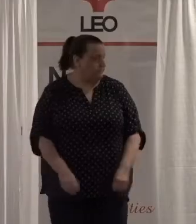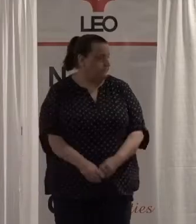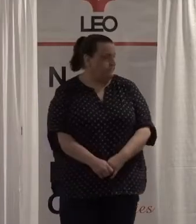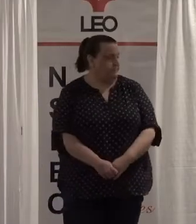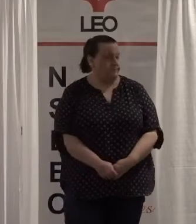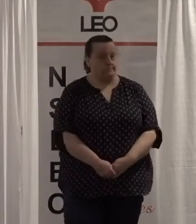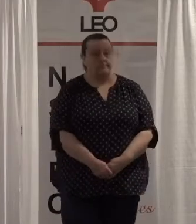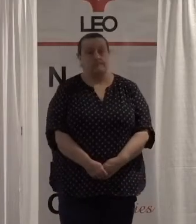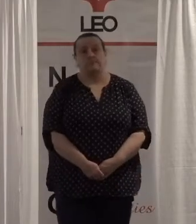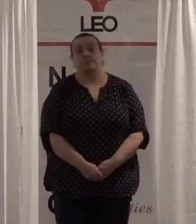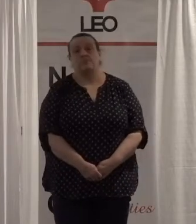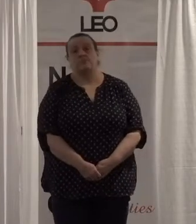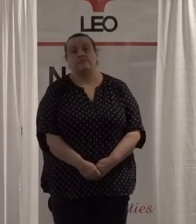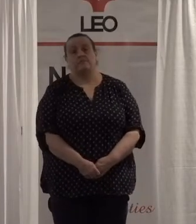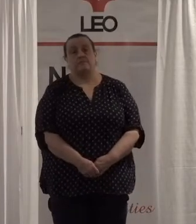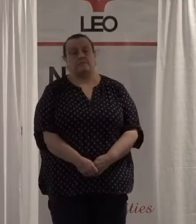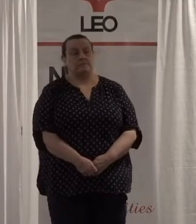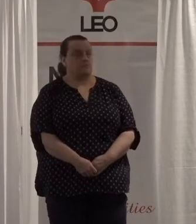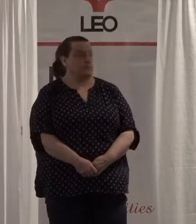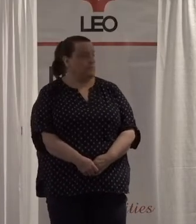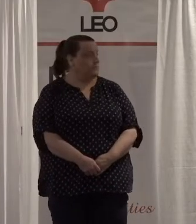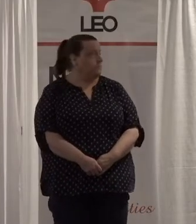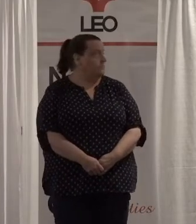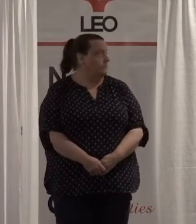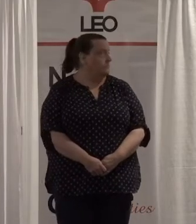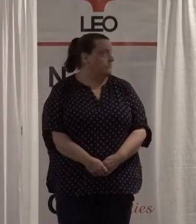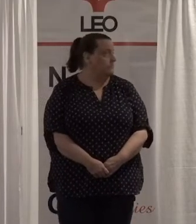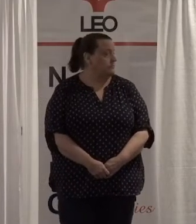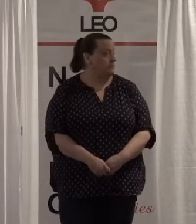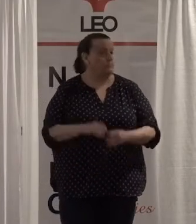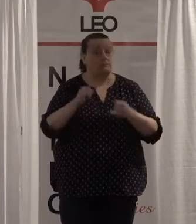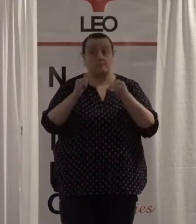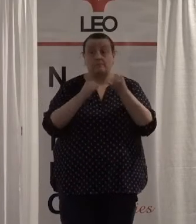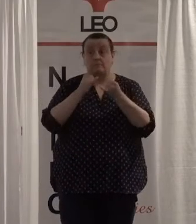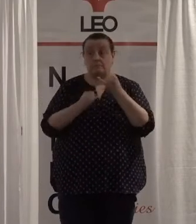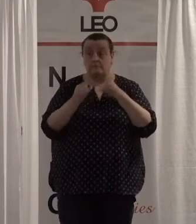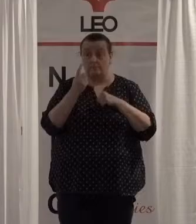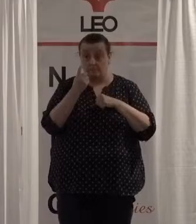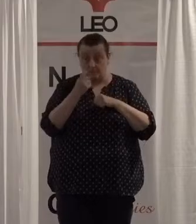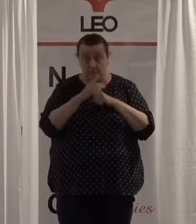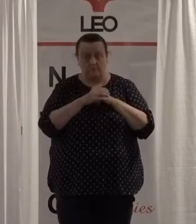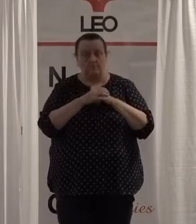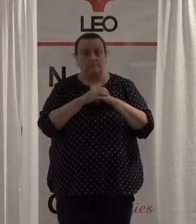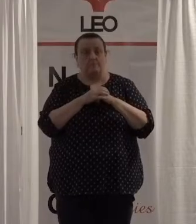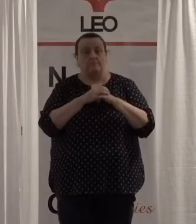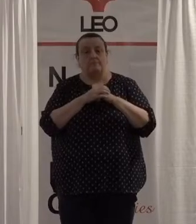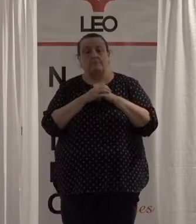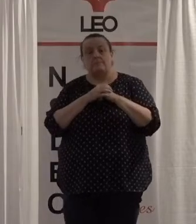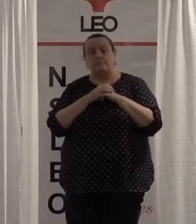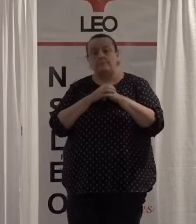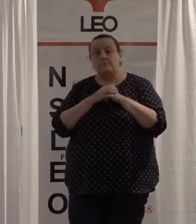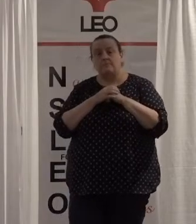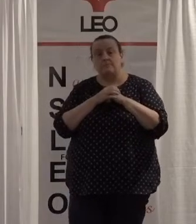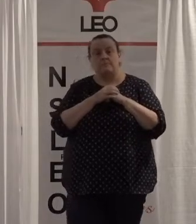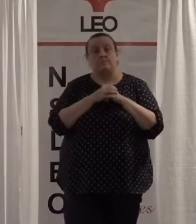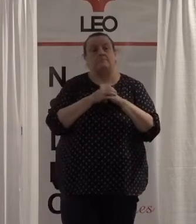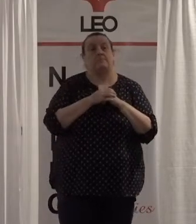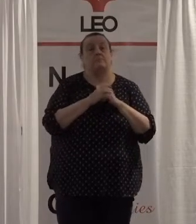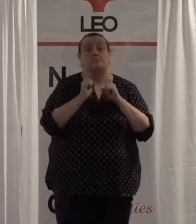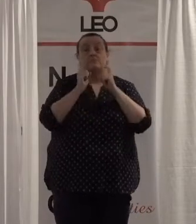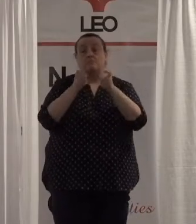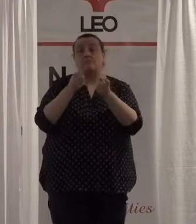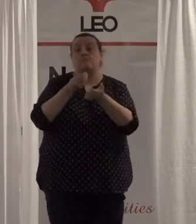AND FINALLY FOR OUR NEXT SCHOLARSHIP IS TO VAN BERNARD